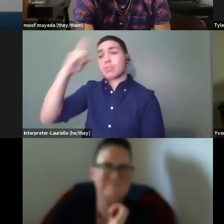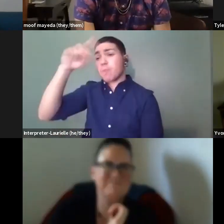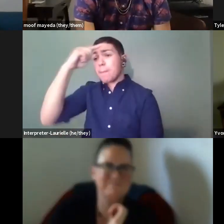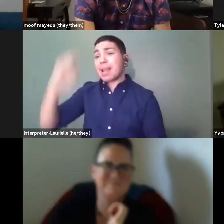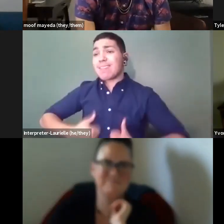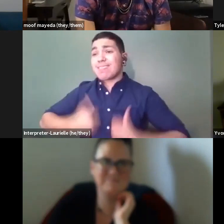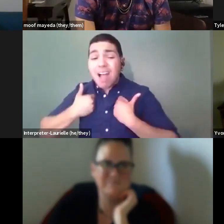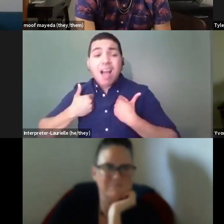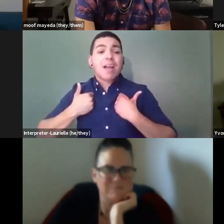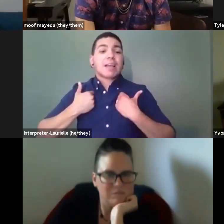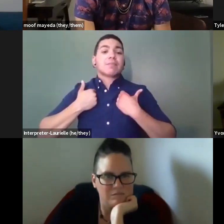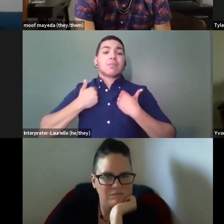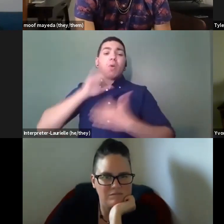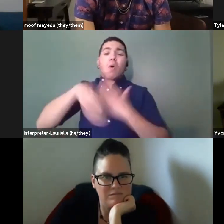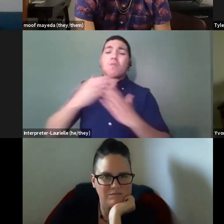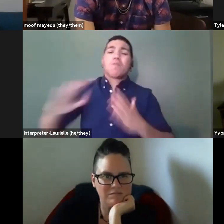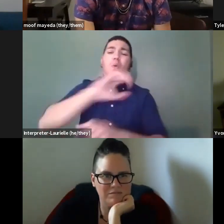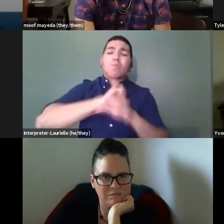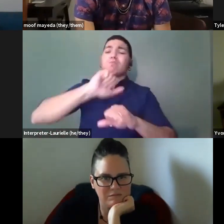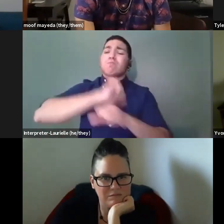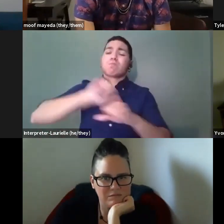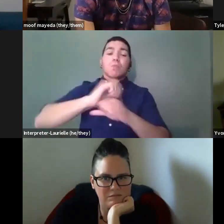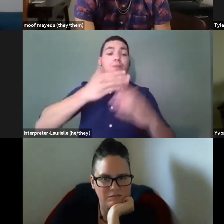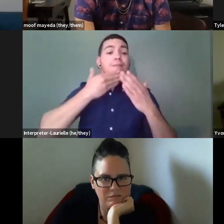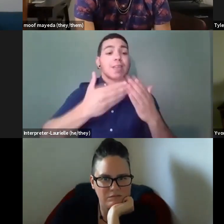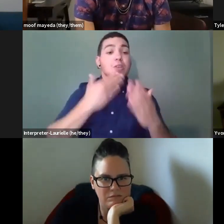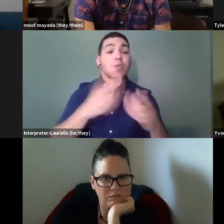The video we want to send you all away with tonight is a video